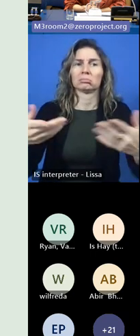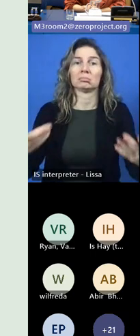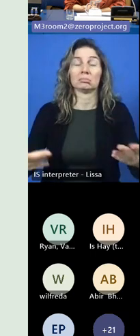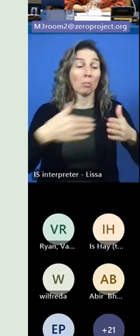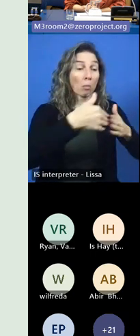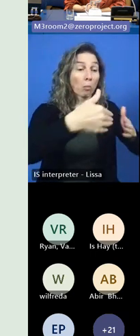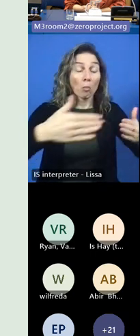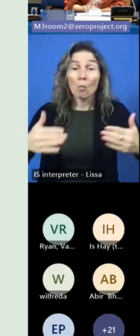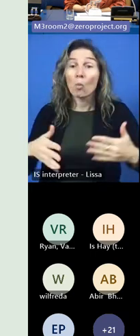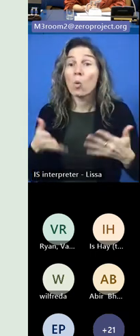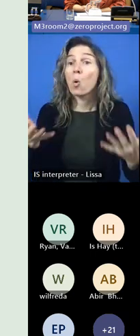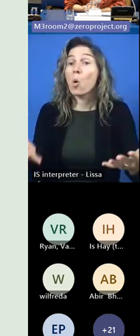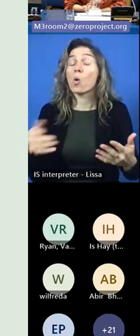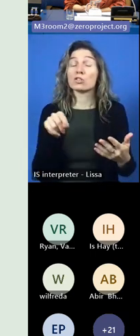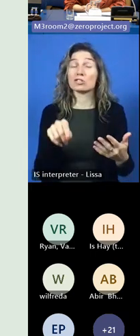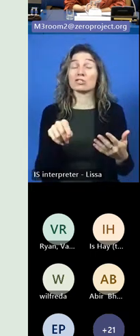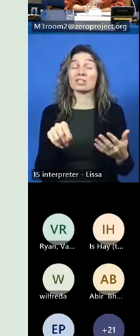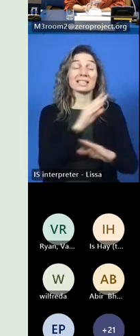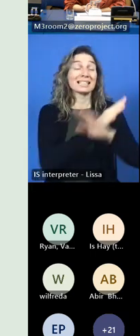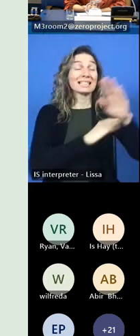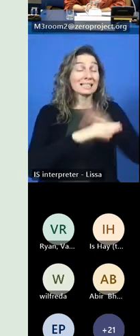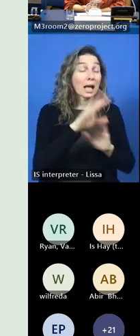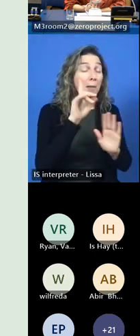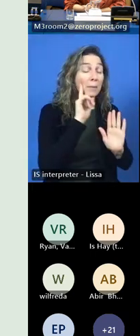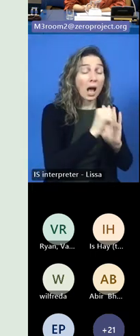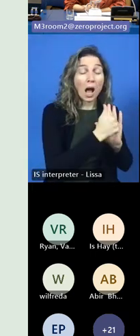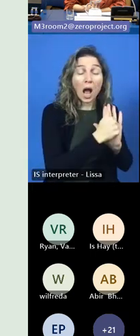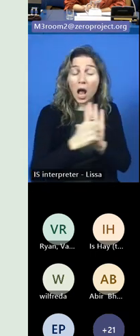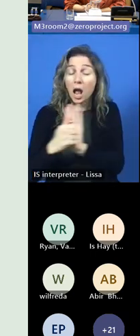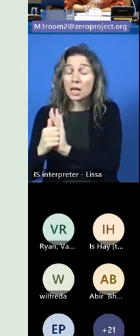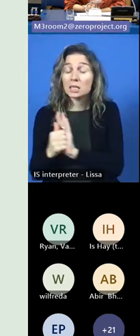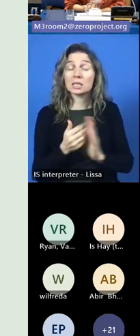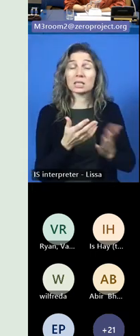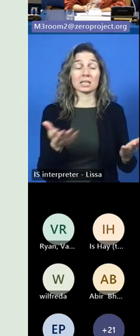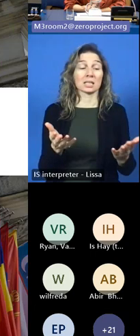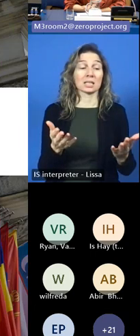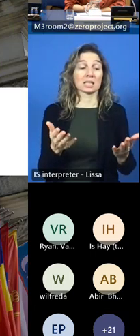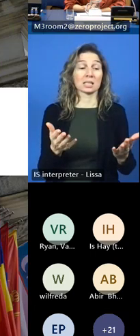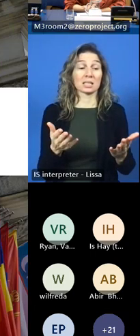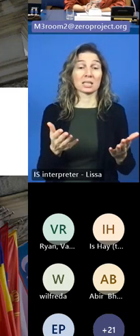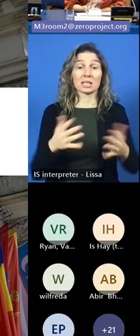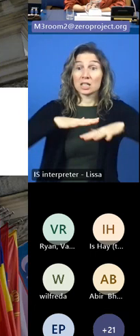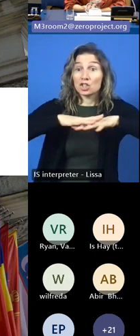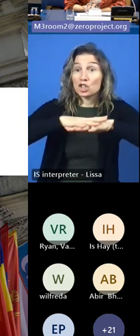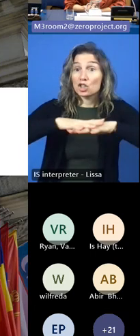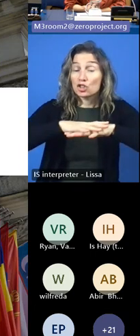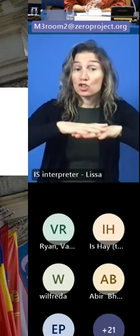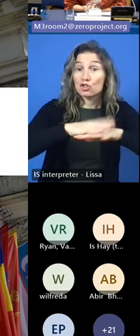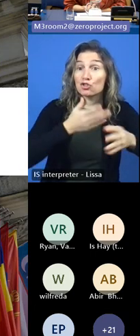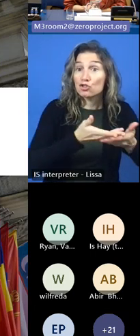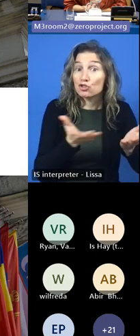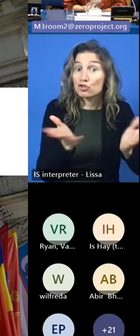across intersectional identities. So today, I encourage you all to lean on in,